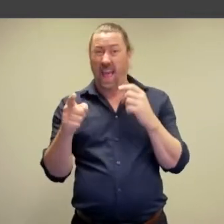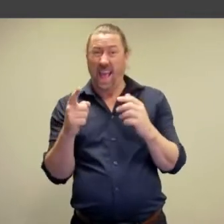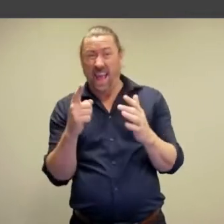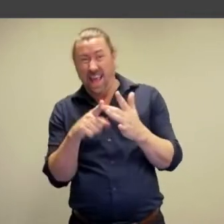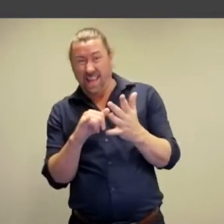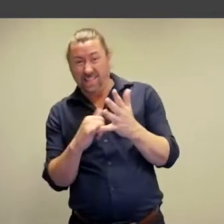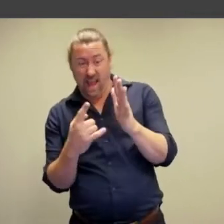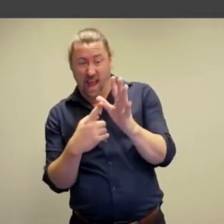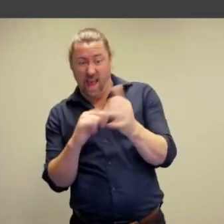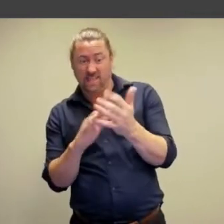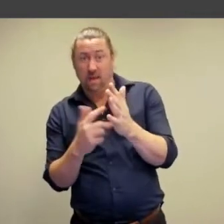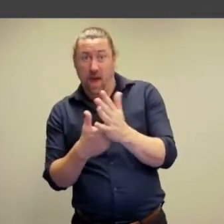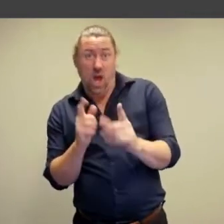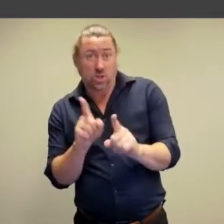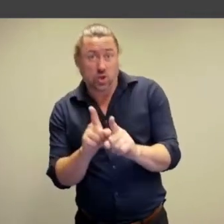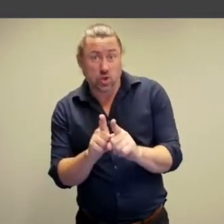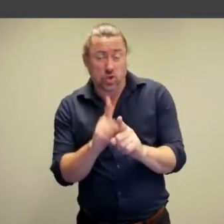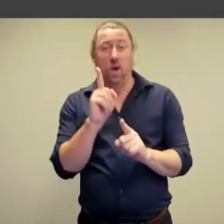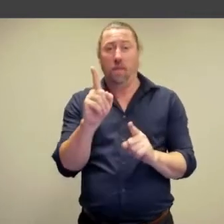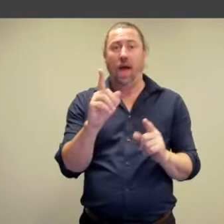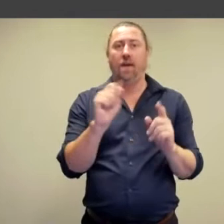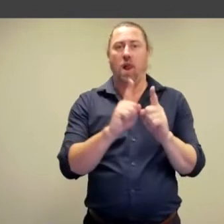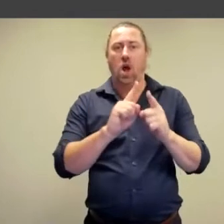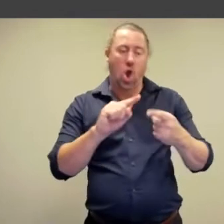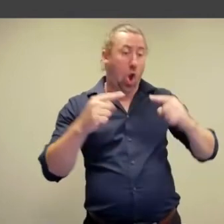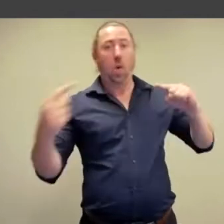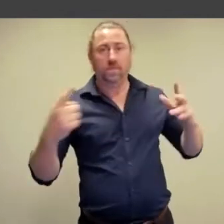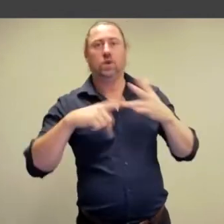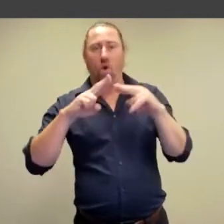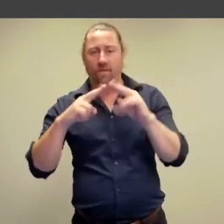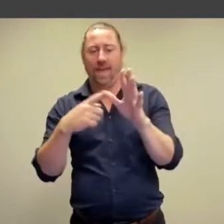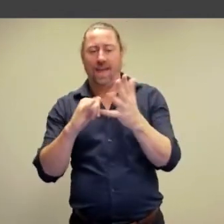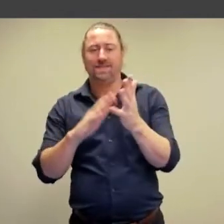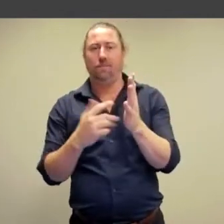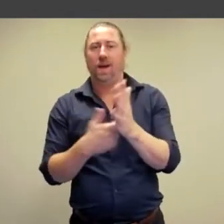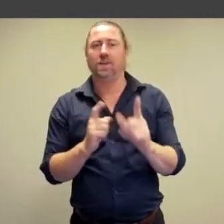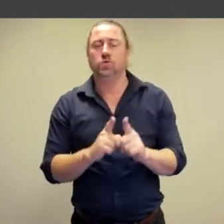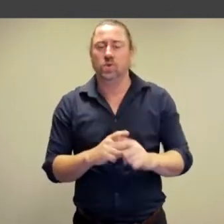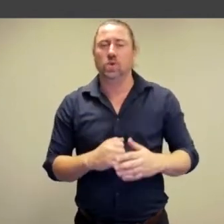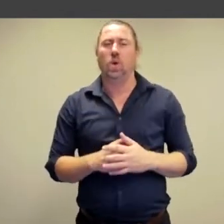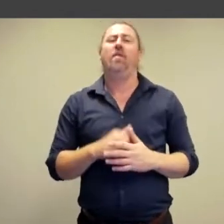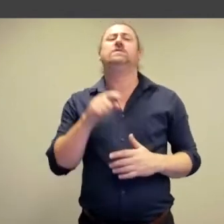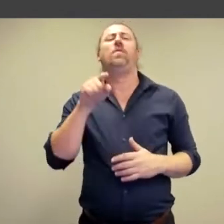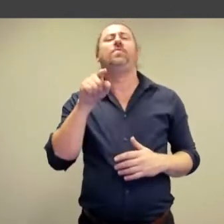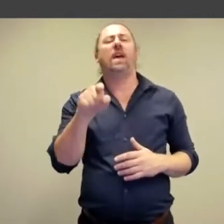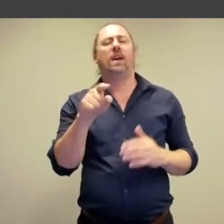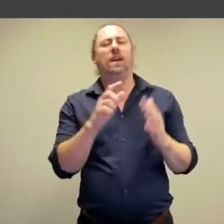and also its opposite.